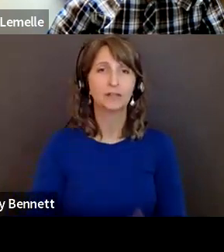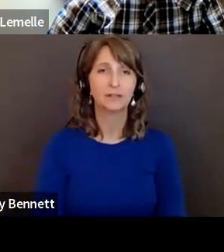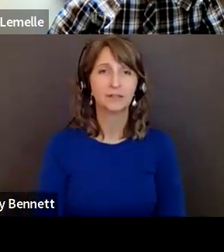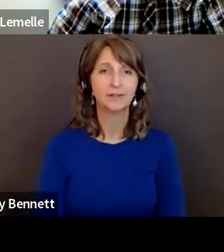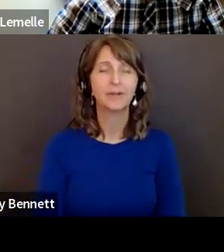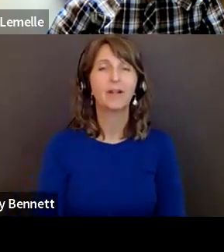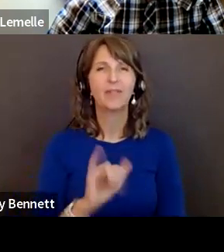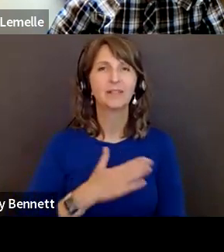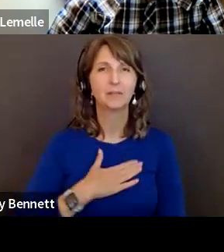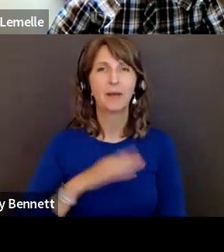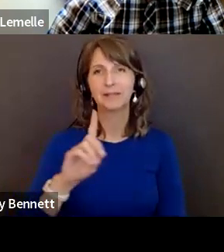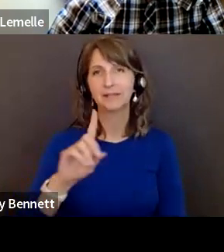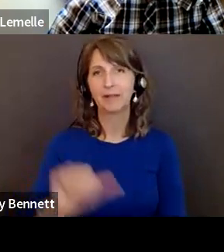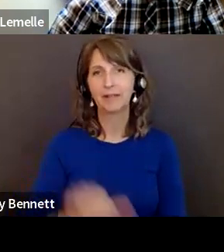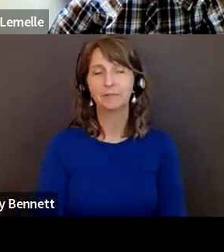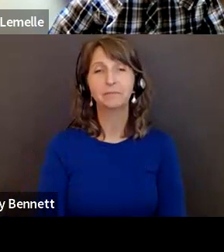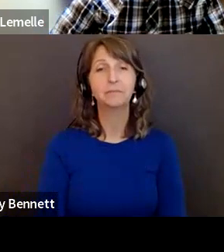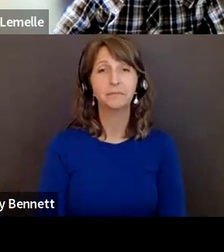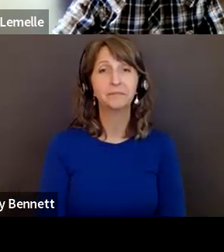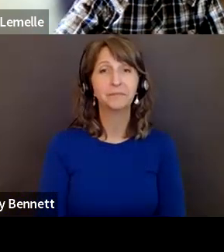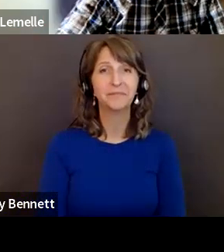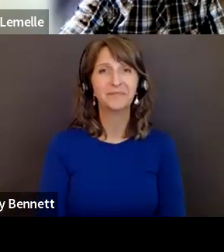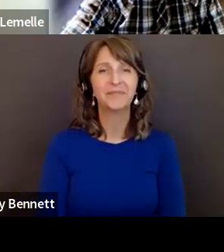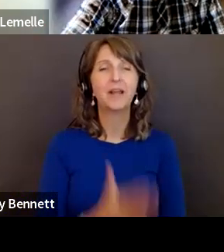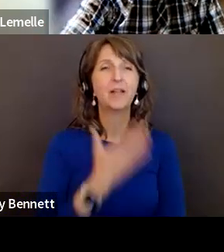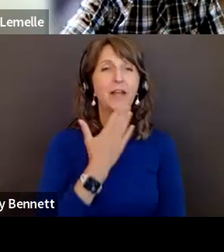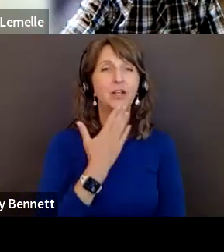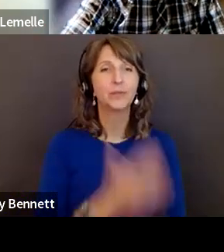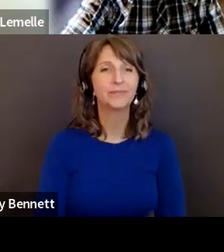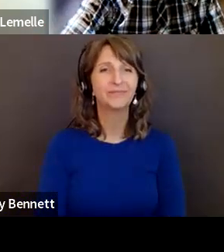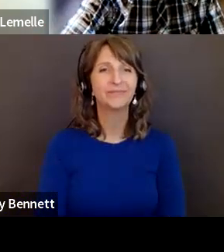Thank you.